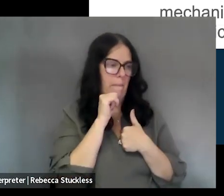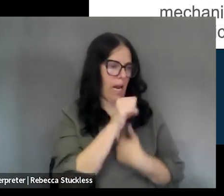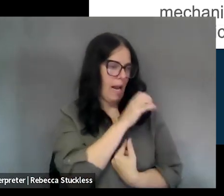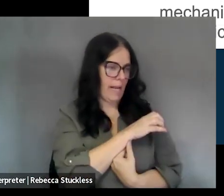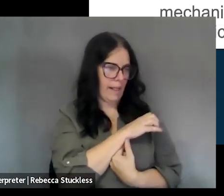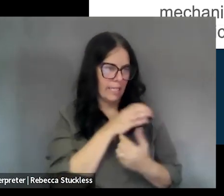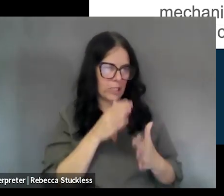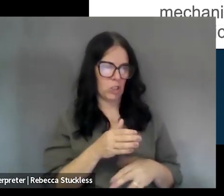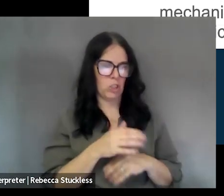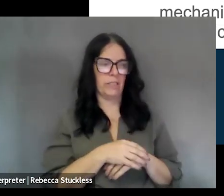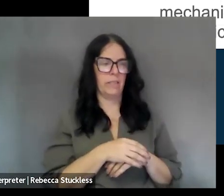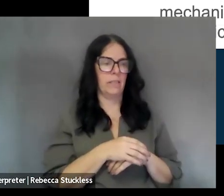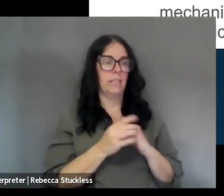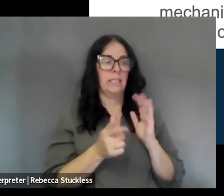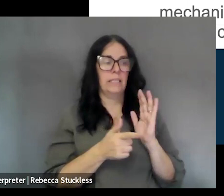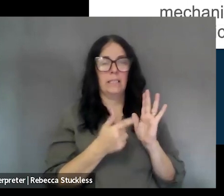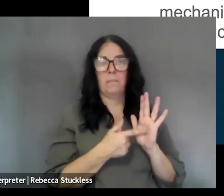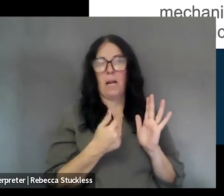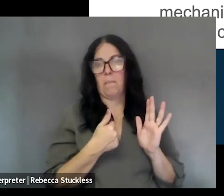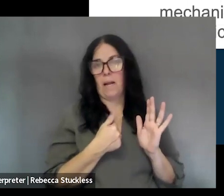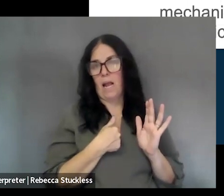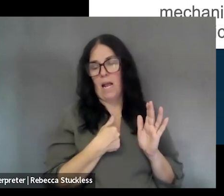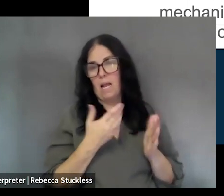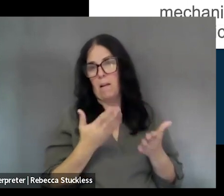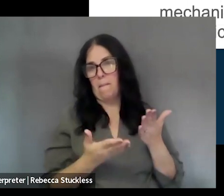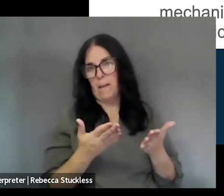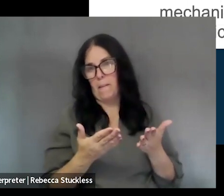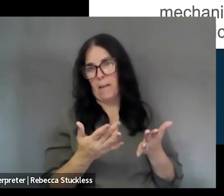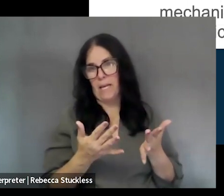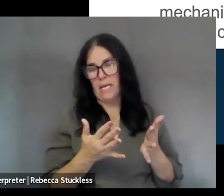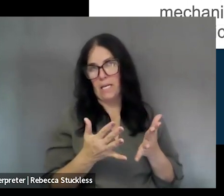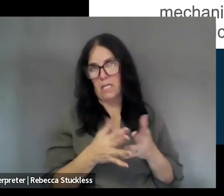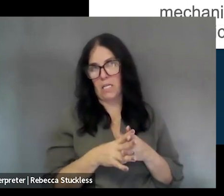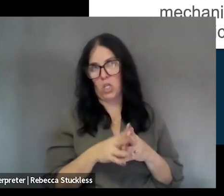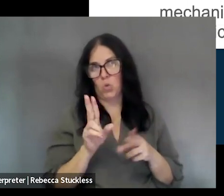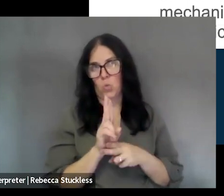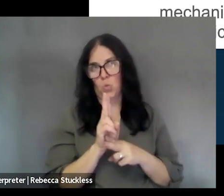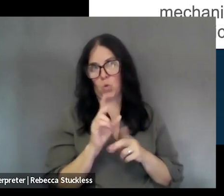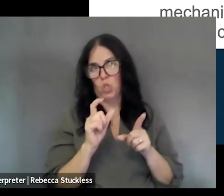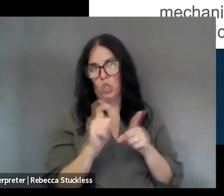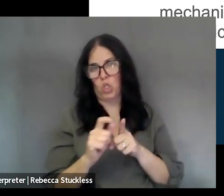there may be moments where I'm perhaps using some medical terminology maybe not in the right